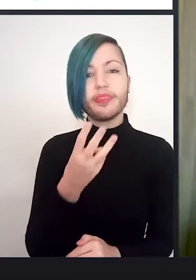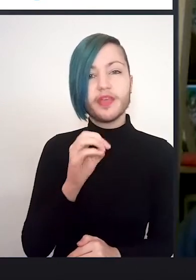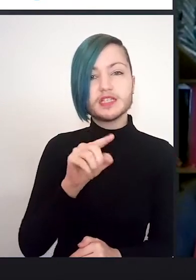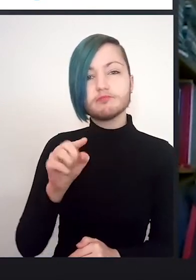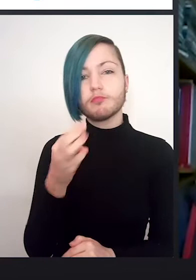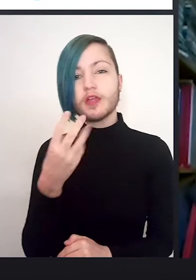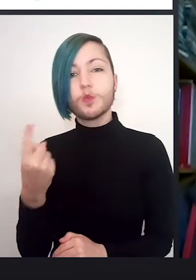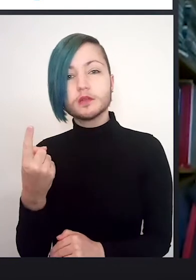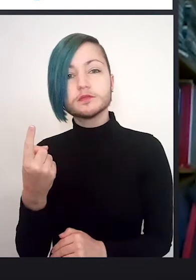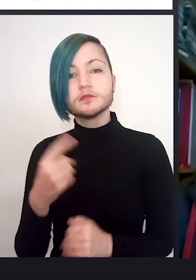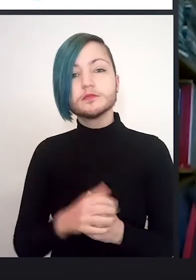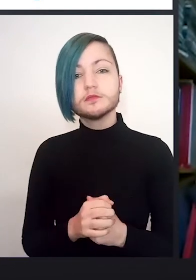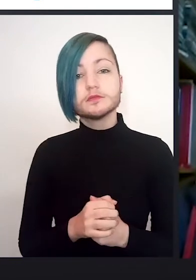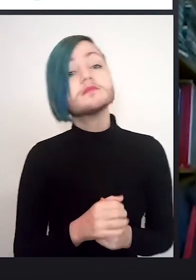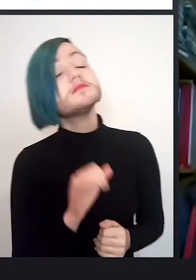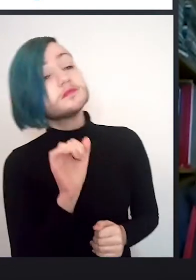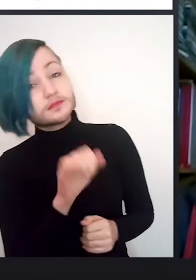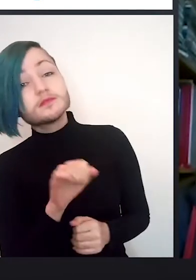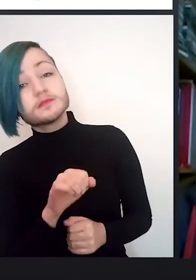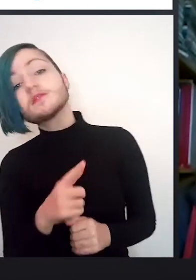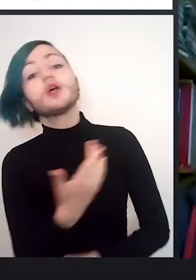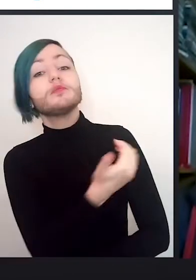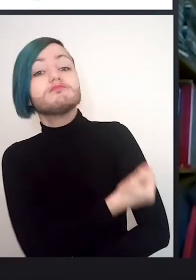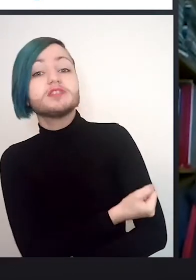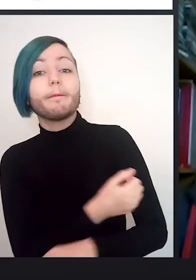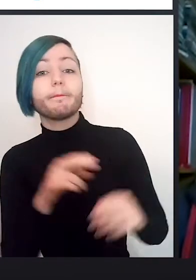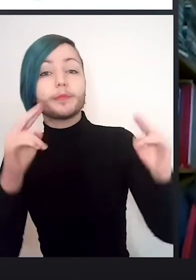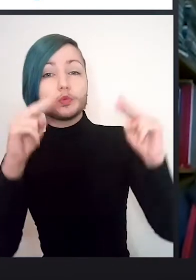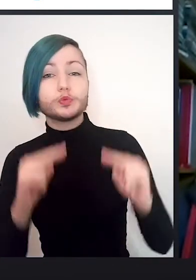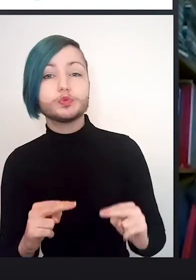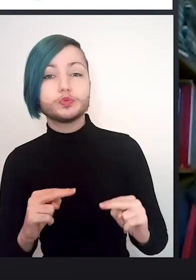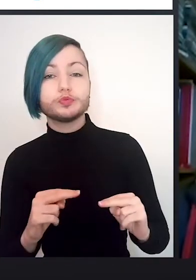Yes so obviously the jab is something that brings down the testosterone into